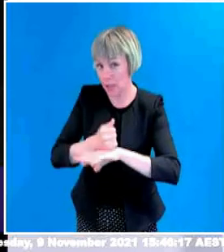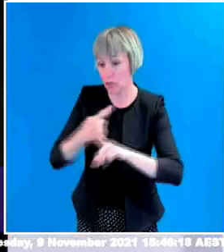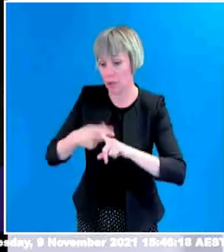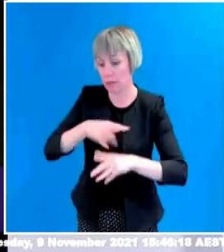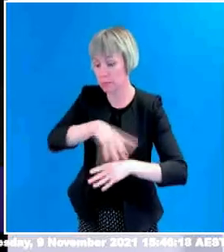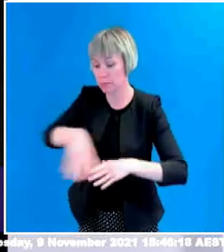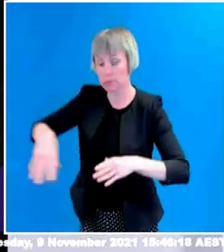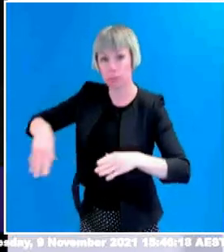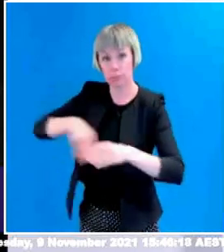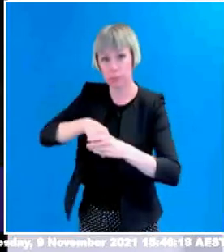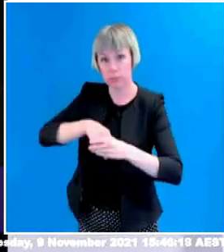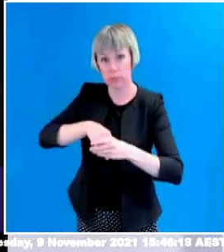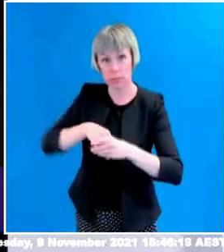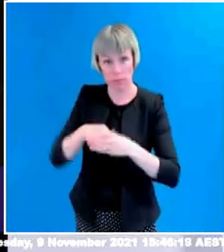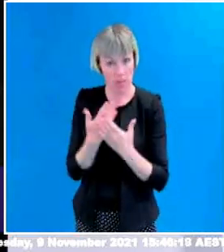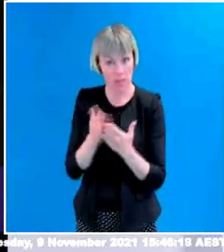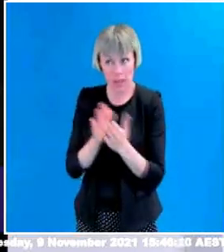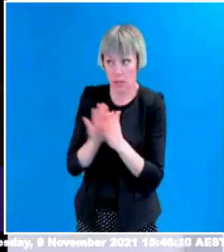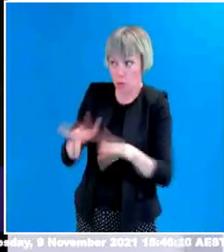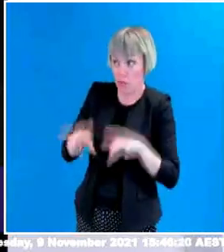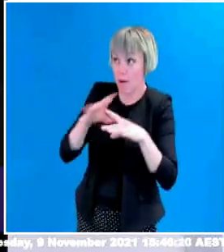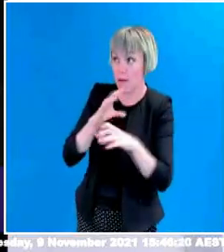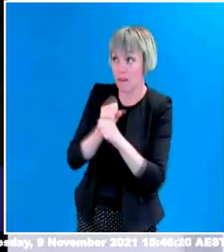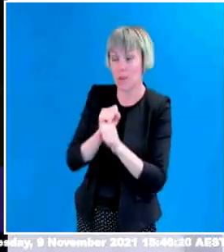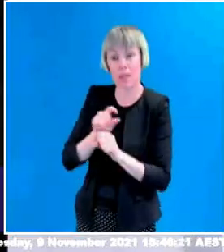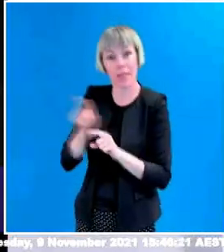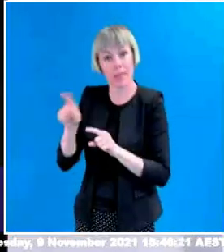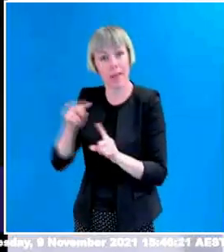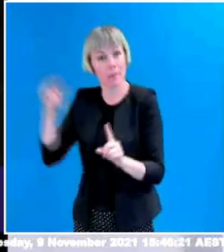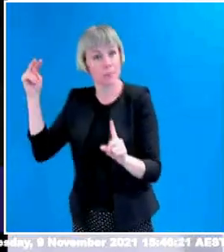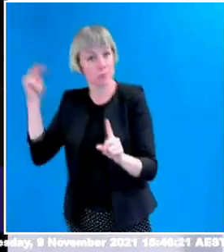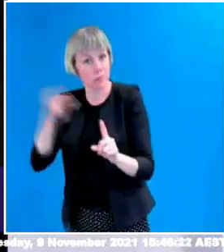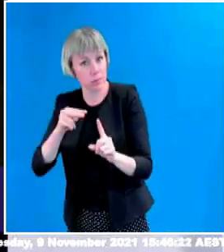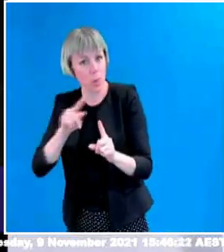Is this how the Australian Government understands what the focal point is?